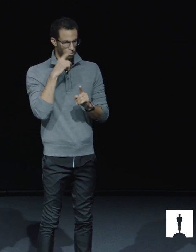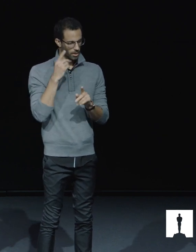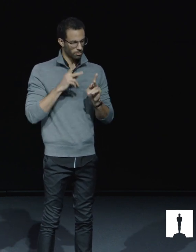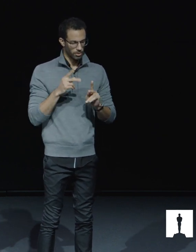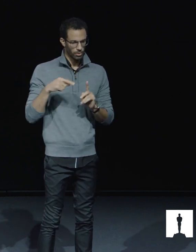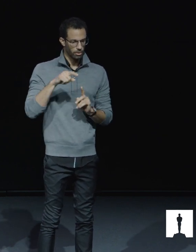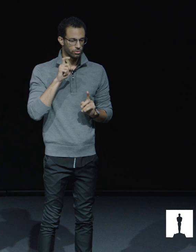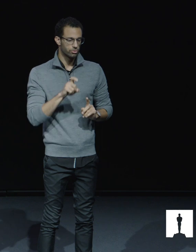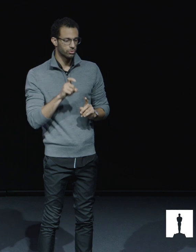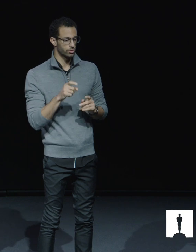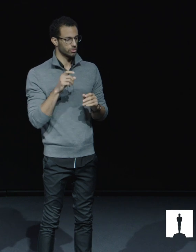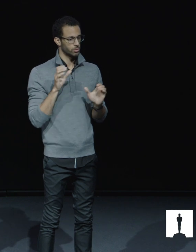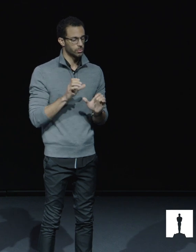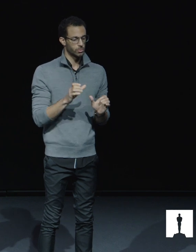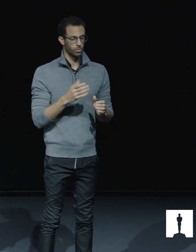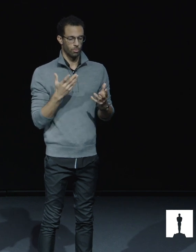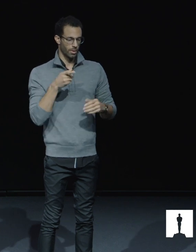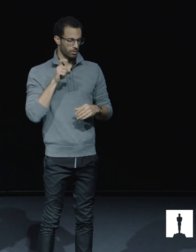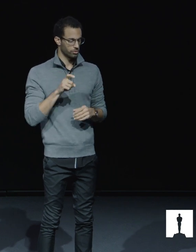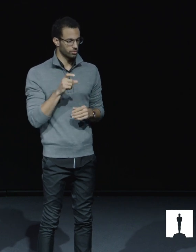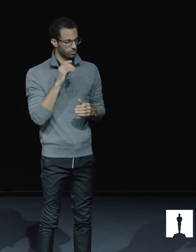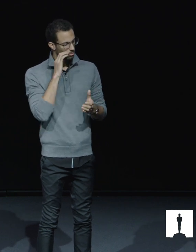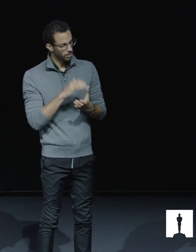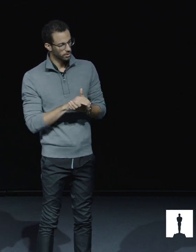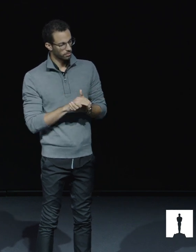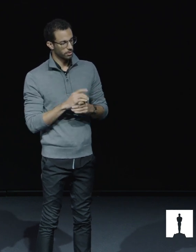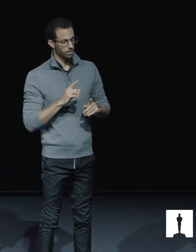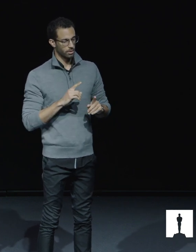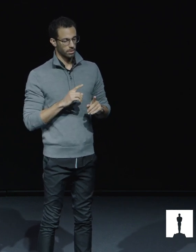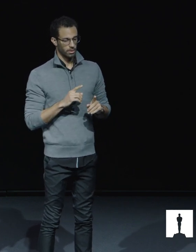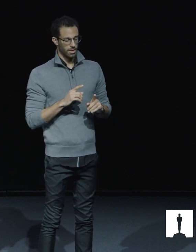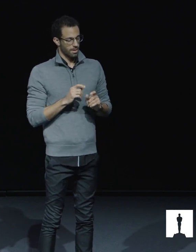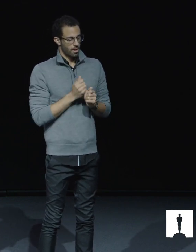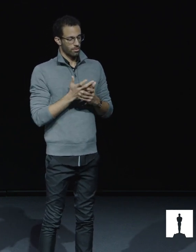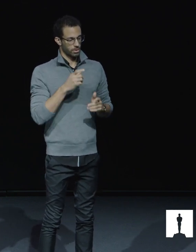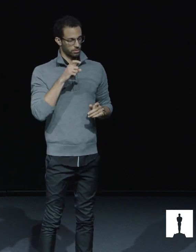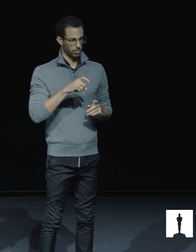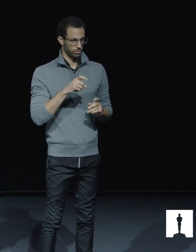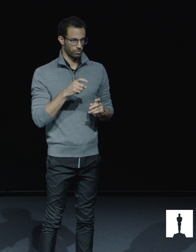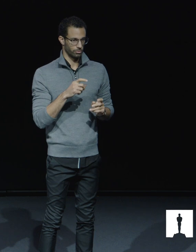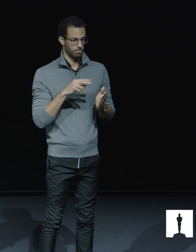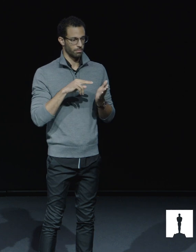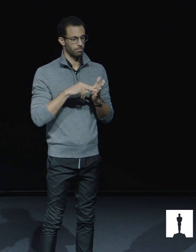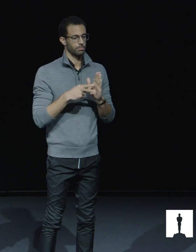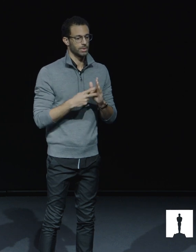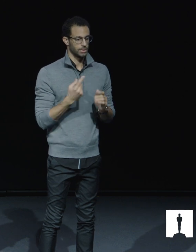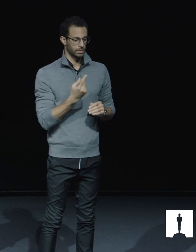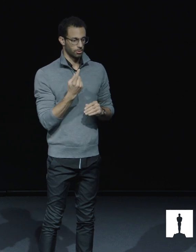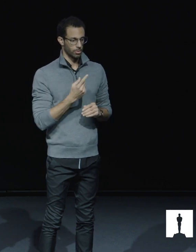Black folks need to believe. As though everything has to mean something instantly. As though